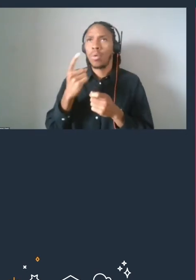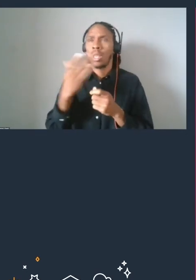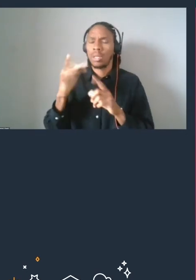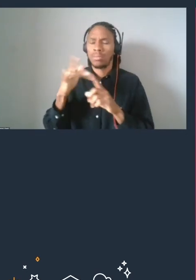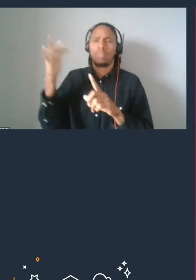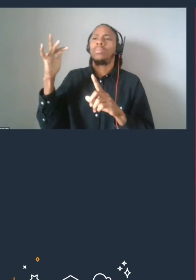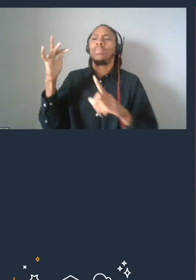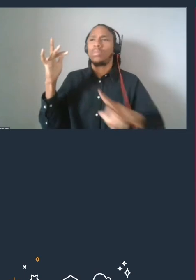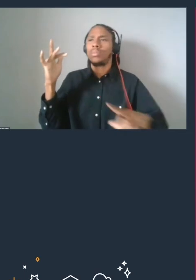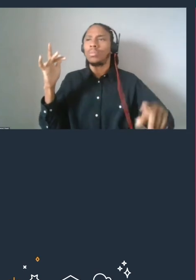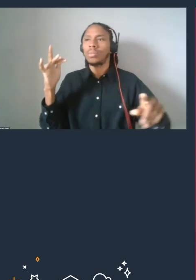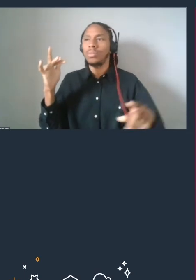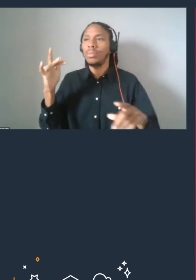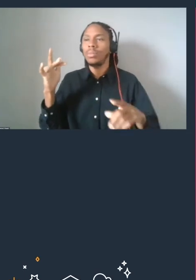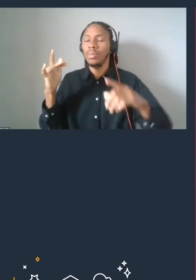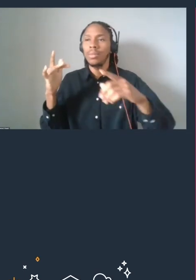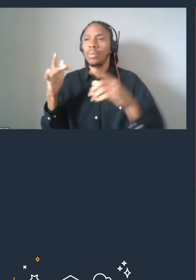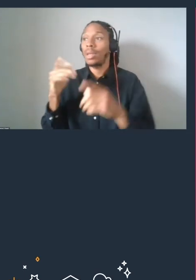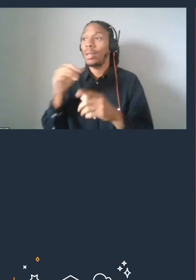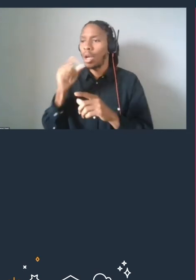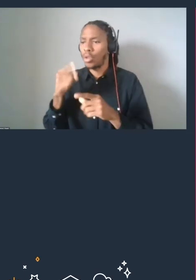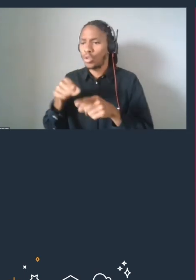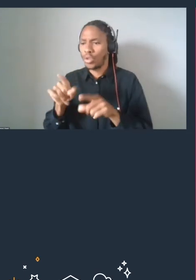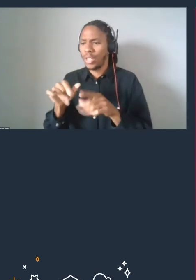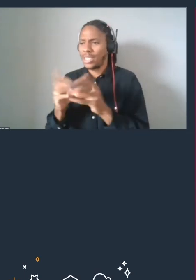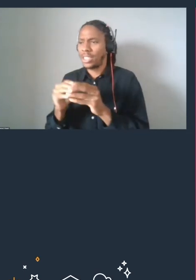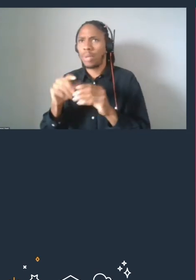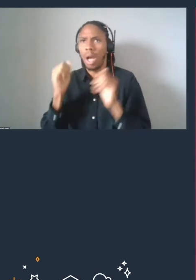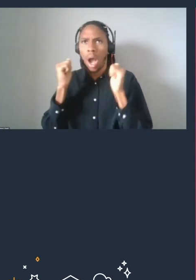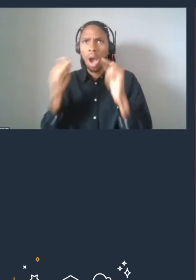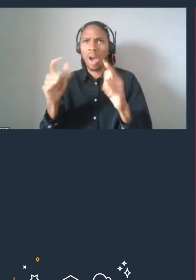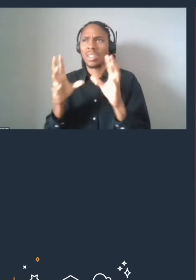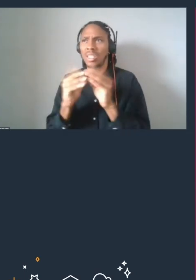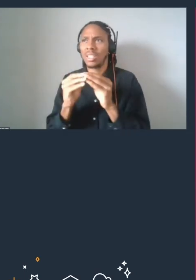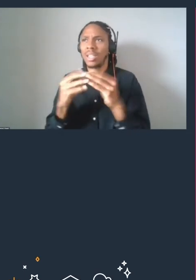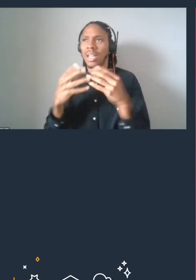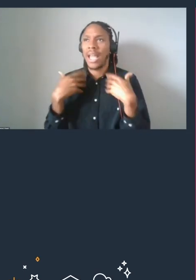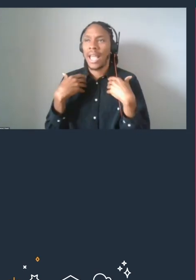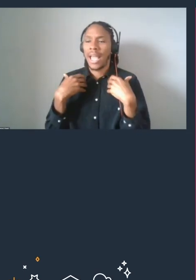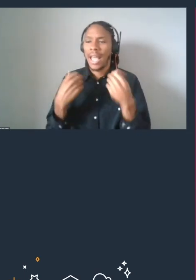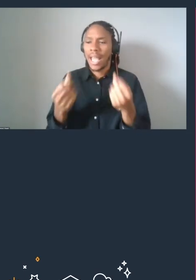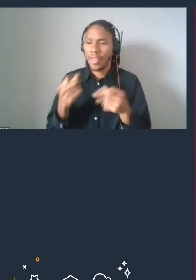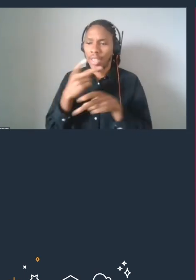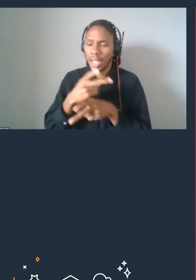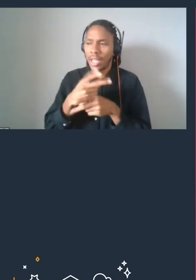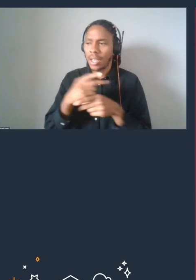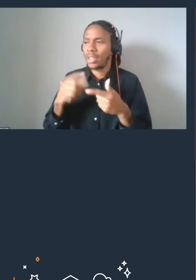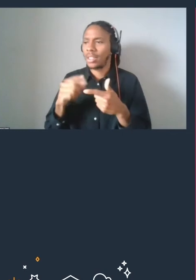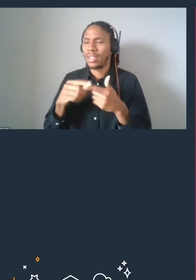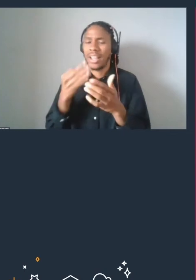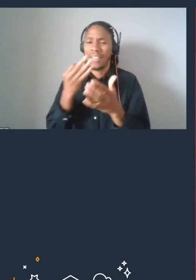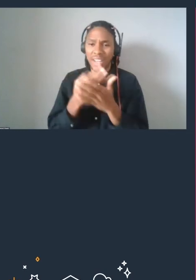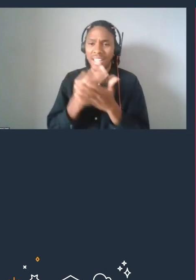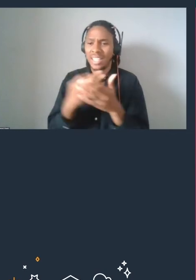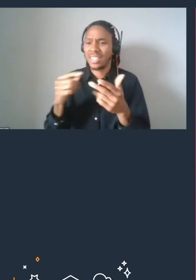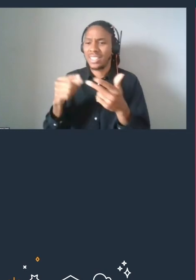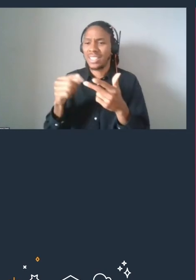even throughout not just that session, but throughout today, was healthcare, genomics, finance, banks, entertainment.